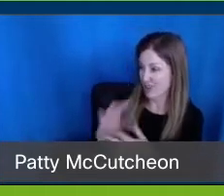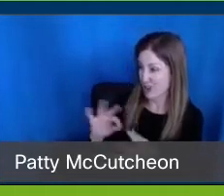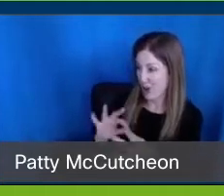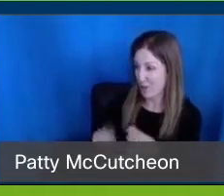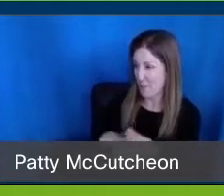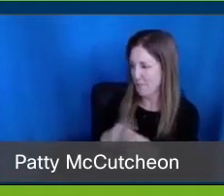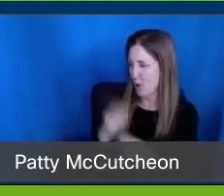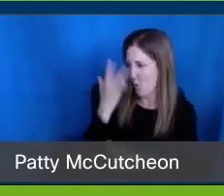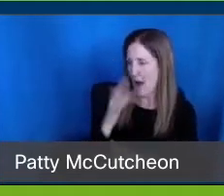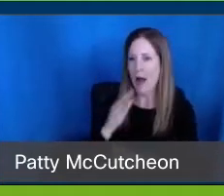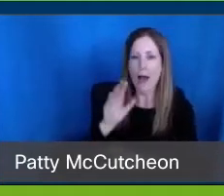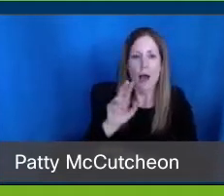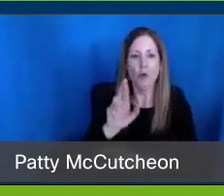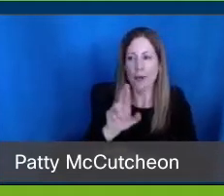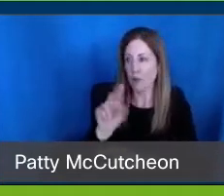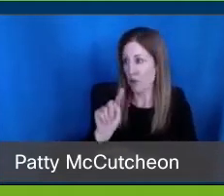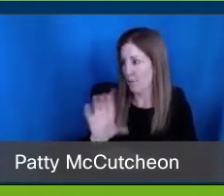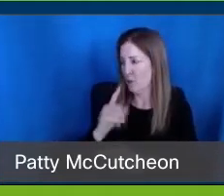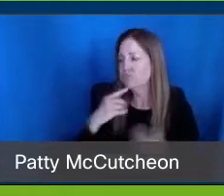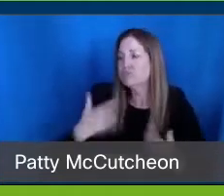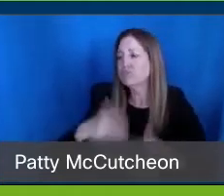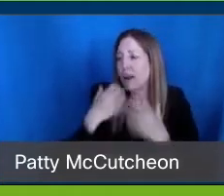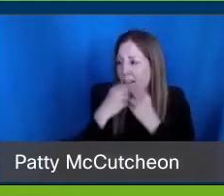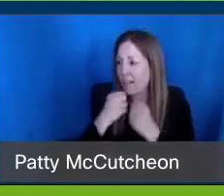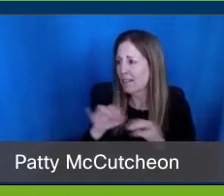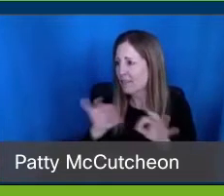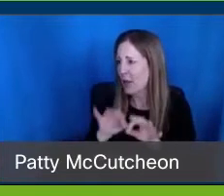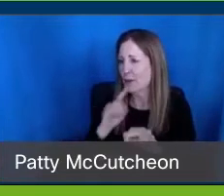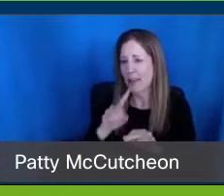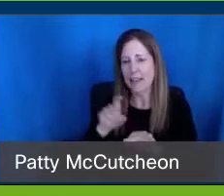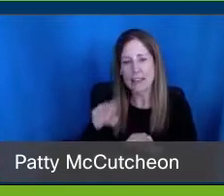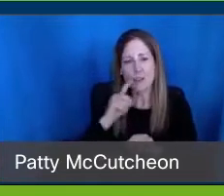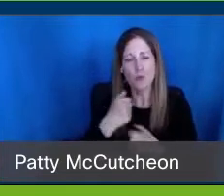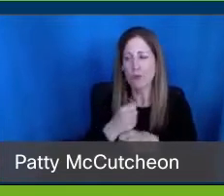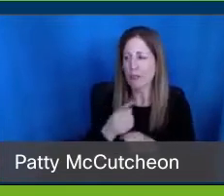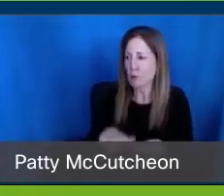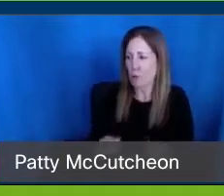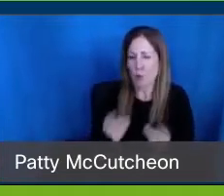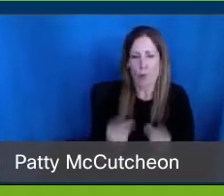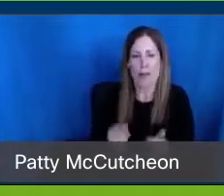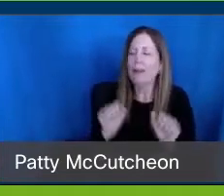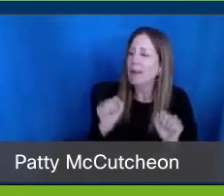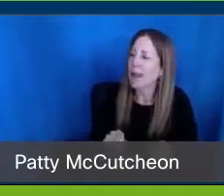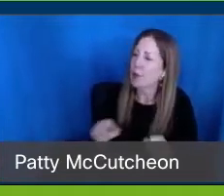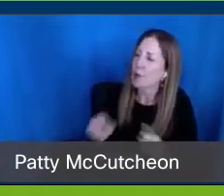Radio Talking Book is so valuable, and about the need to get--to create the solution so quickly. Can you walk us through the decision-making process?